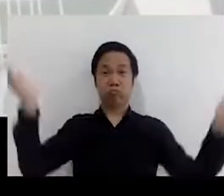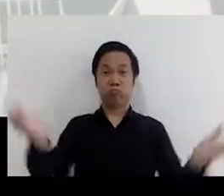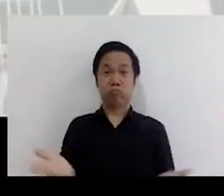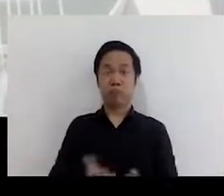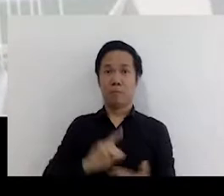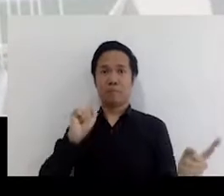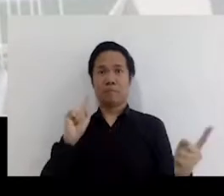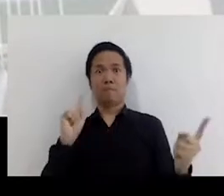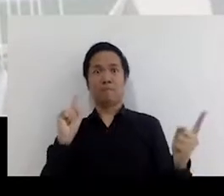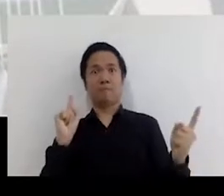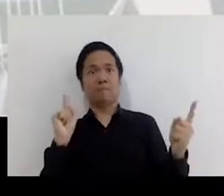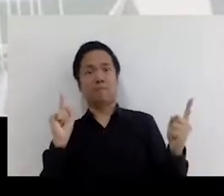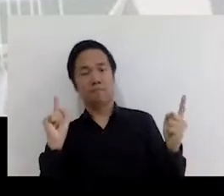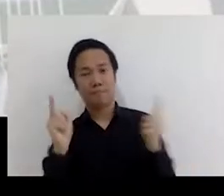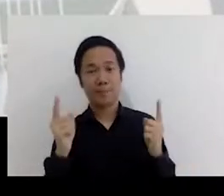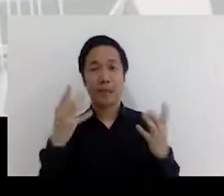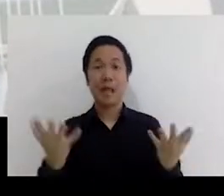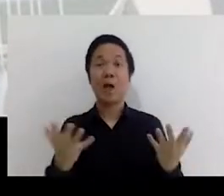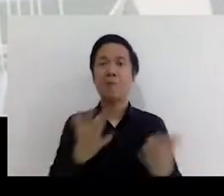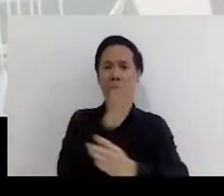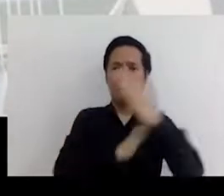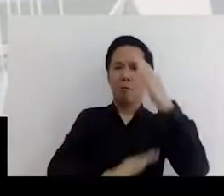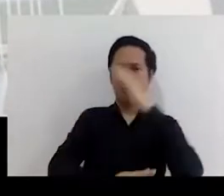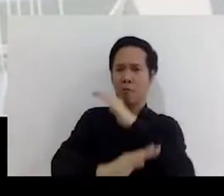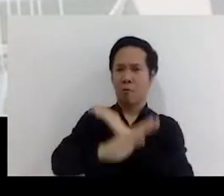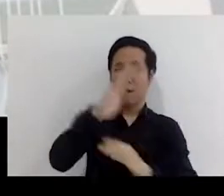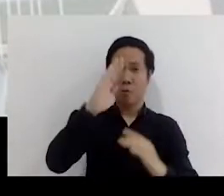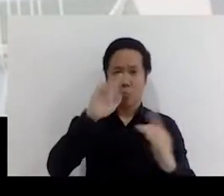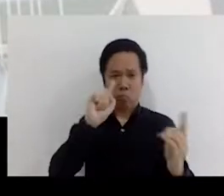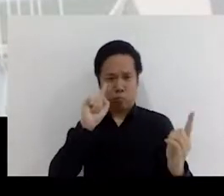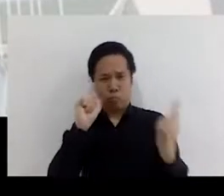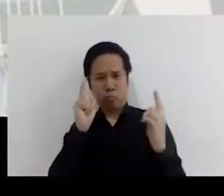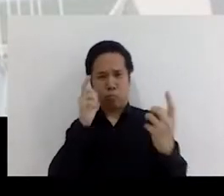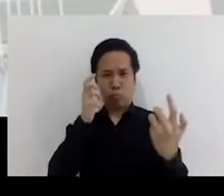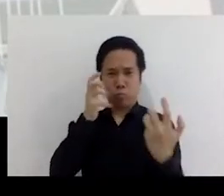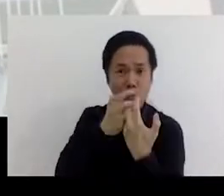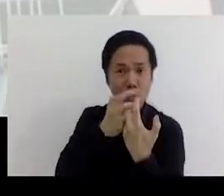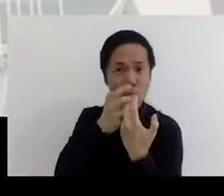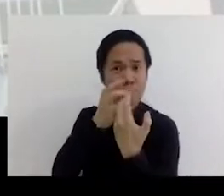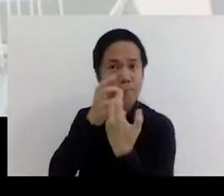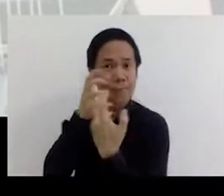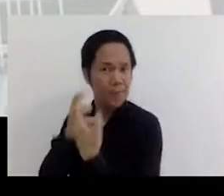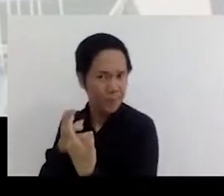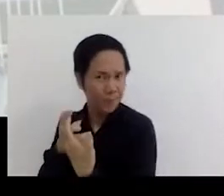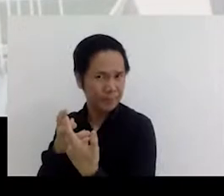this adjustment is much harder and sometimes simply unattainable.